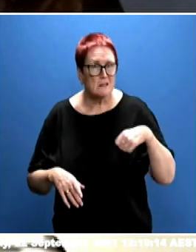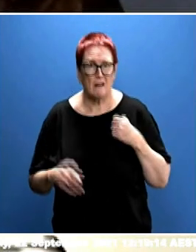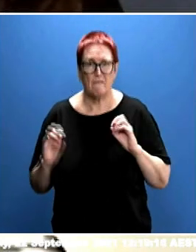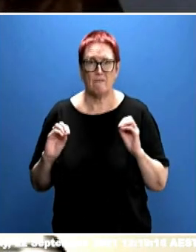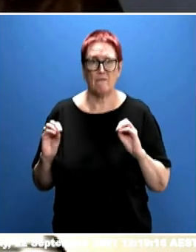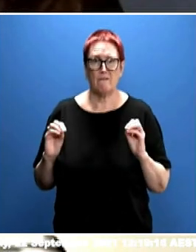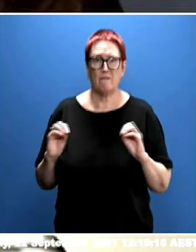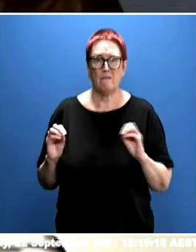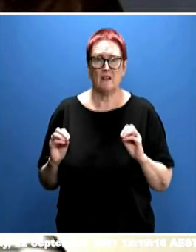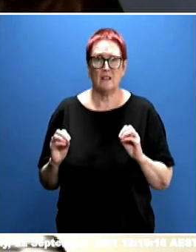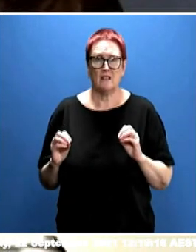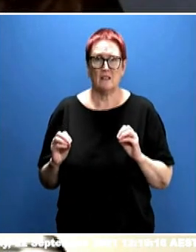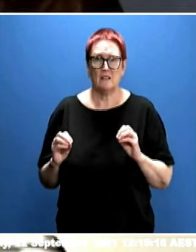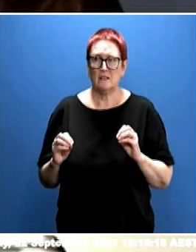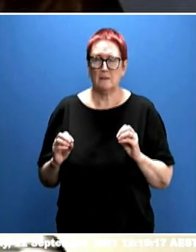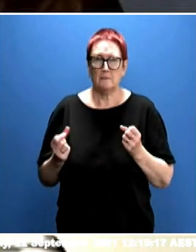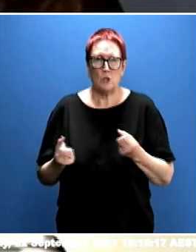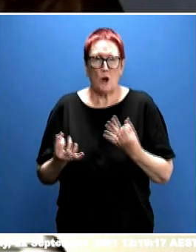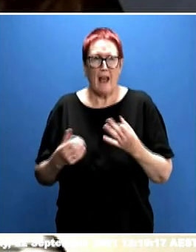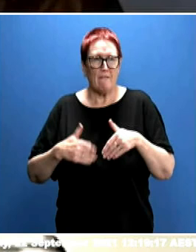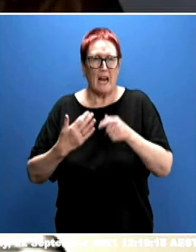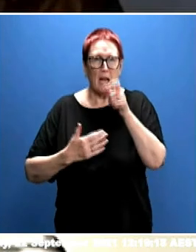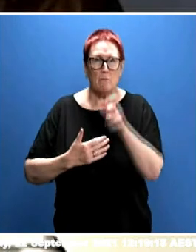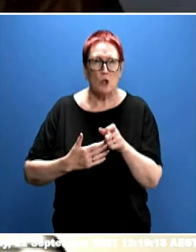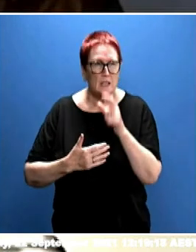or understanding person that's in the facility.